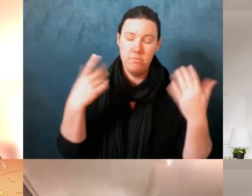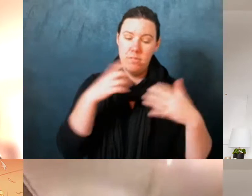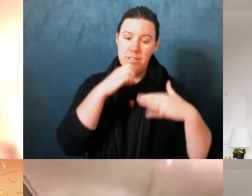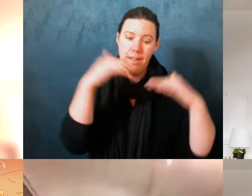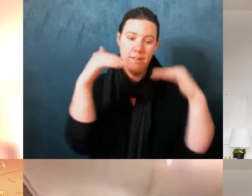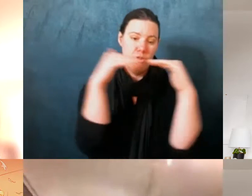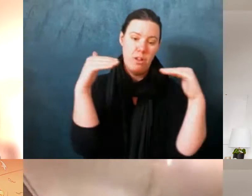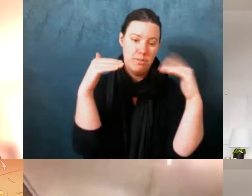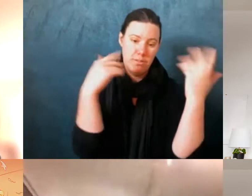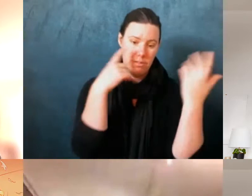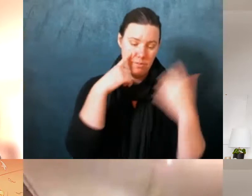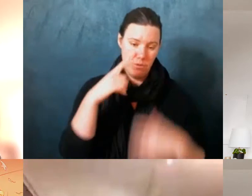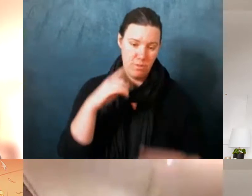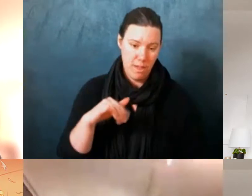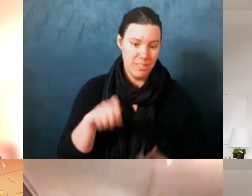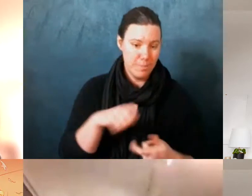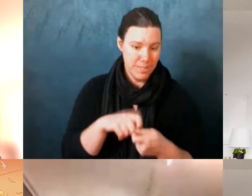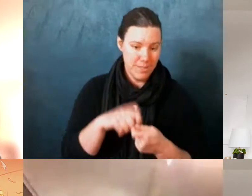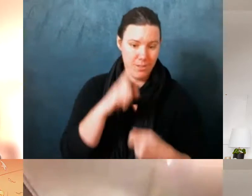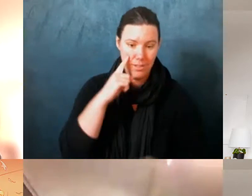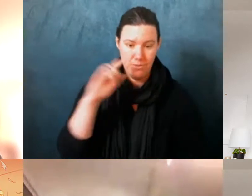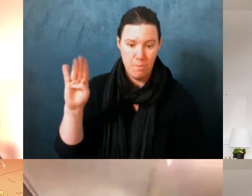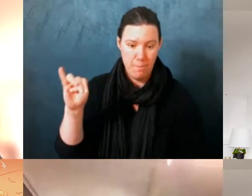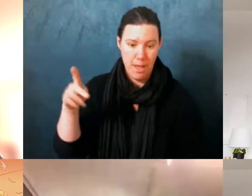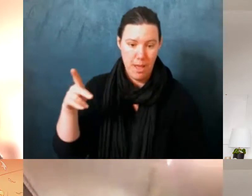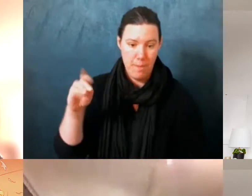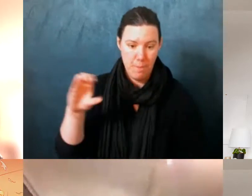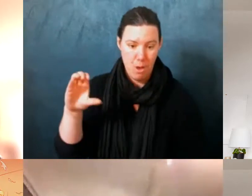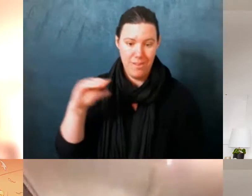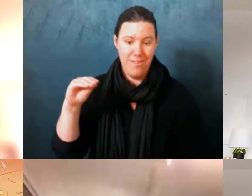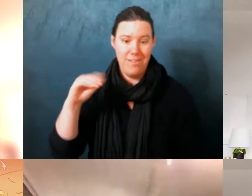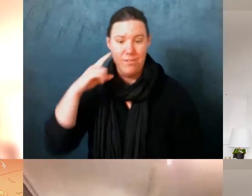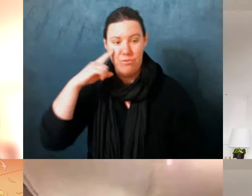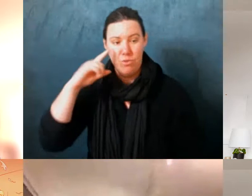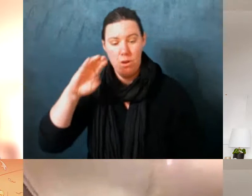especially for BI Park and for Middle East community.